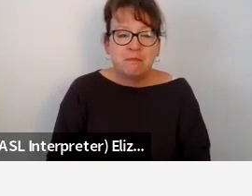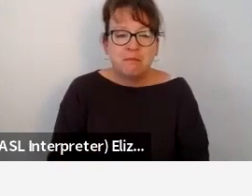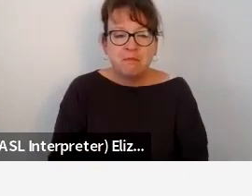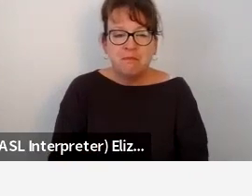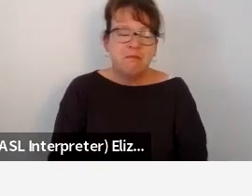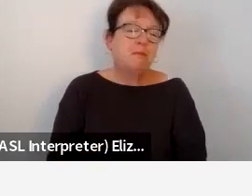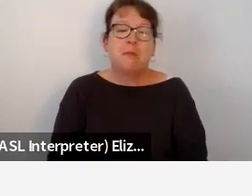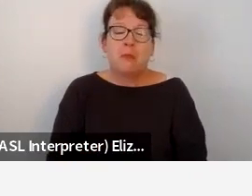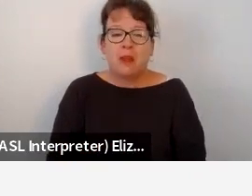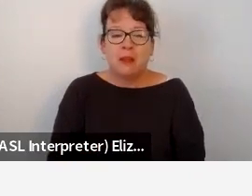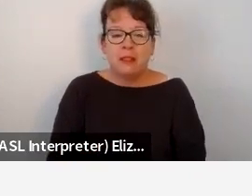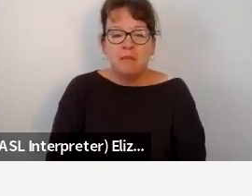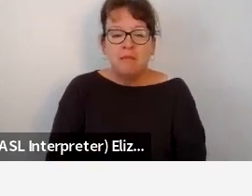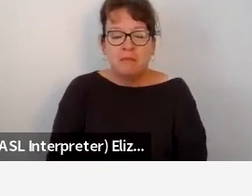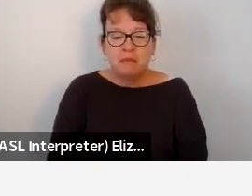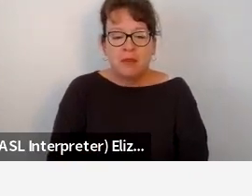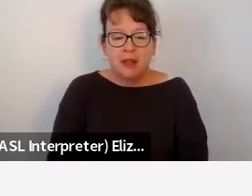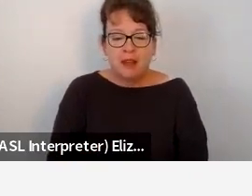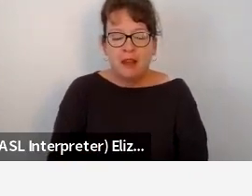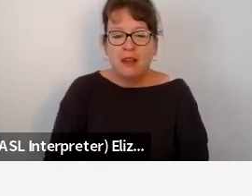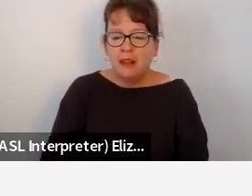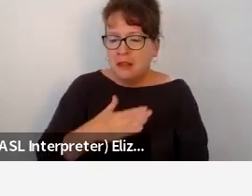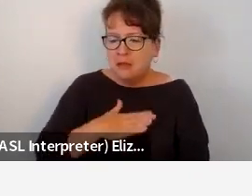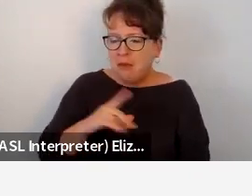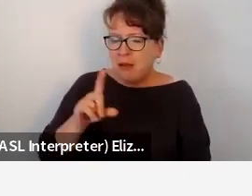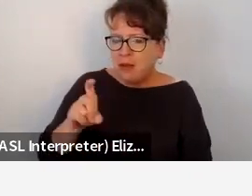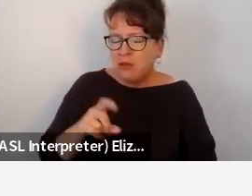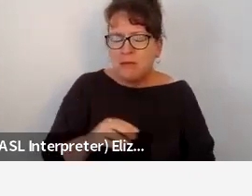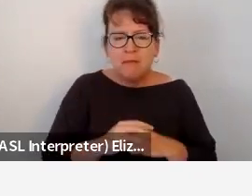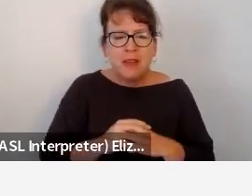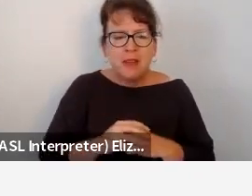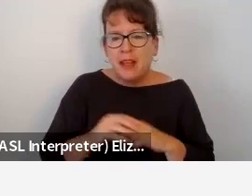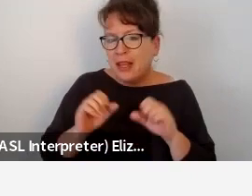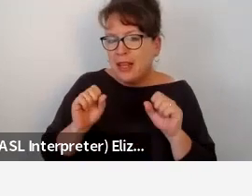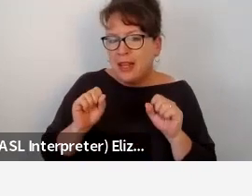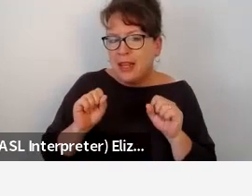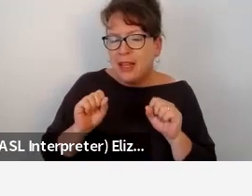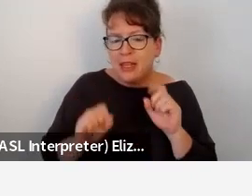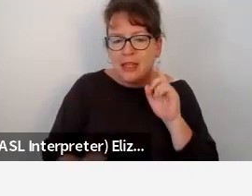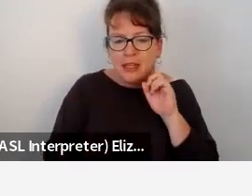Buy America, Build America which Mike mentioned earlier, EPA will certainly encourage domestic